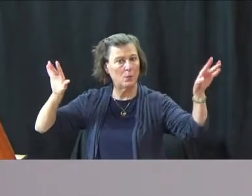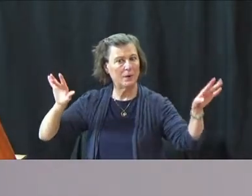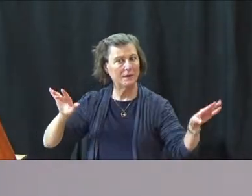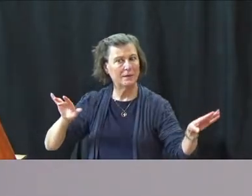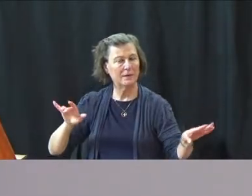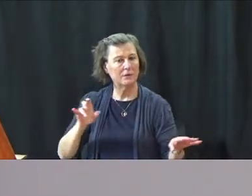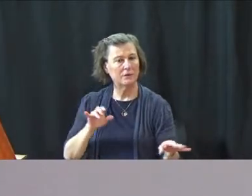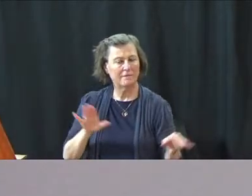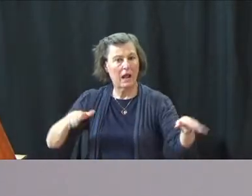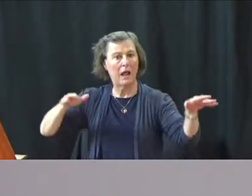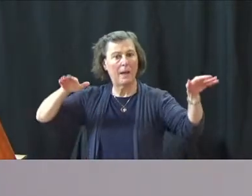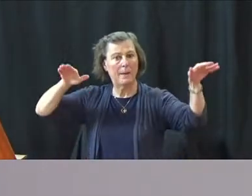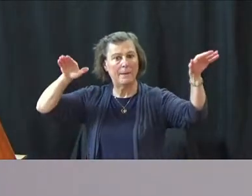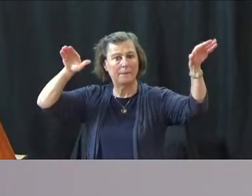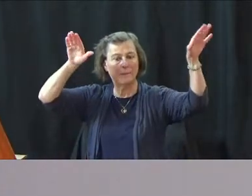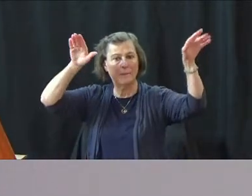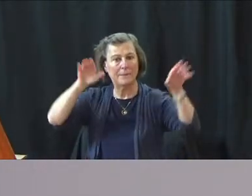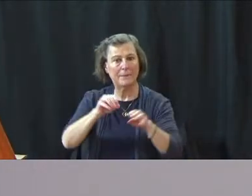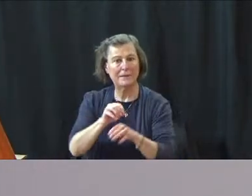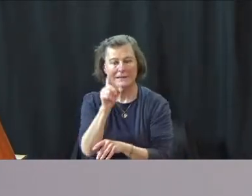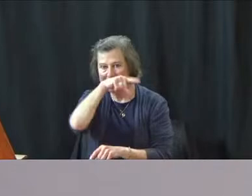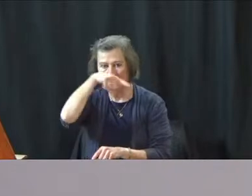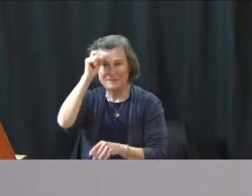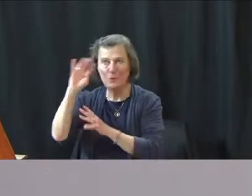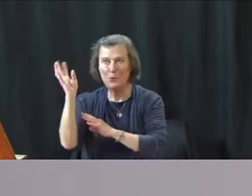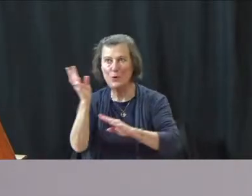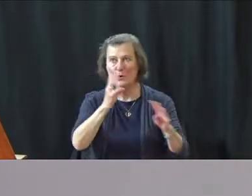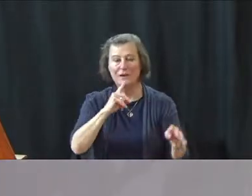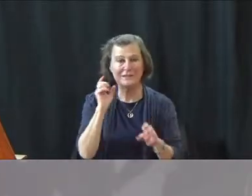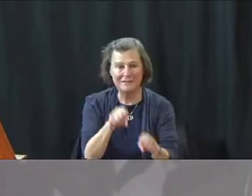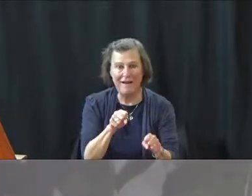She flapped them in the summer breeze, so she could fly up high.